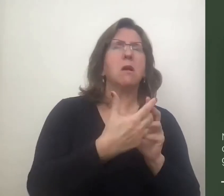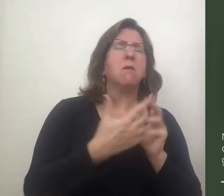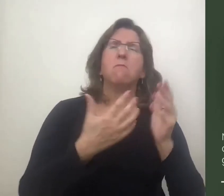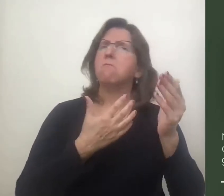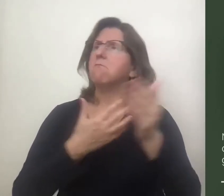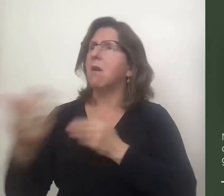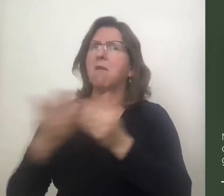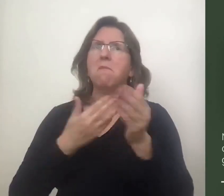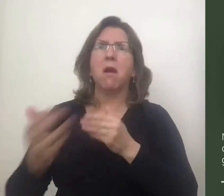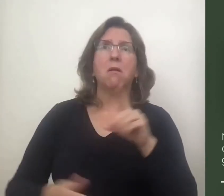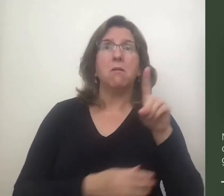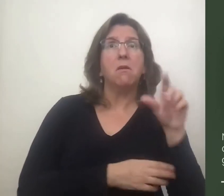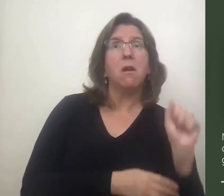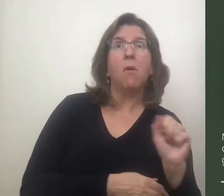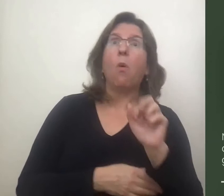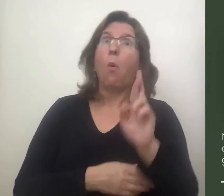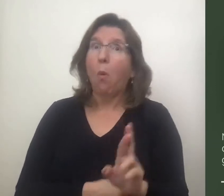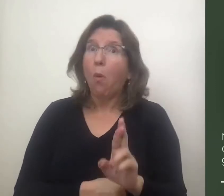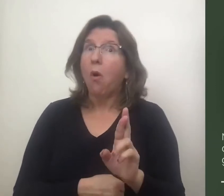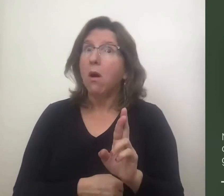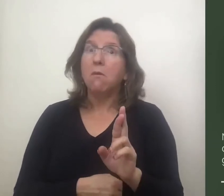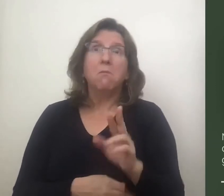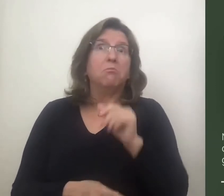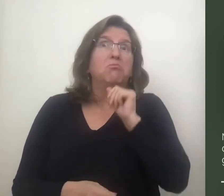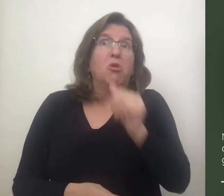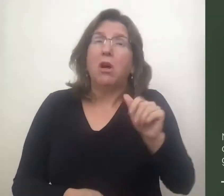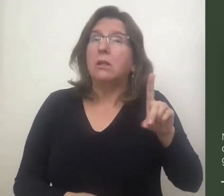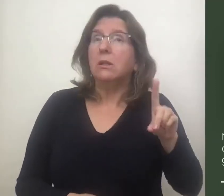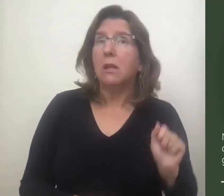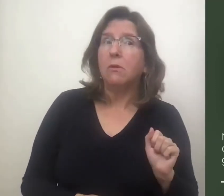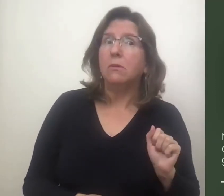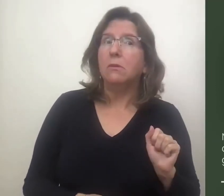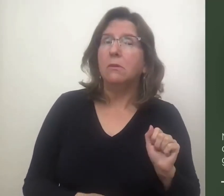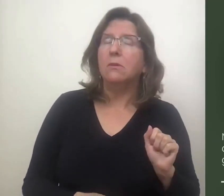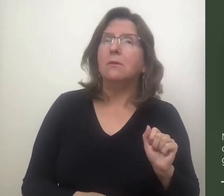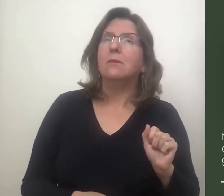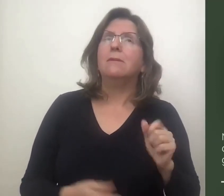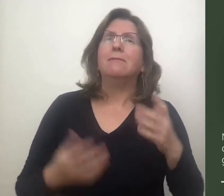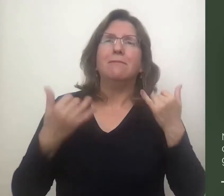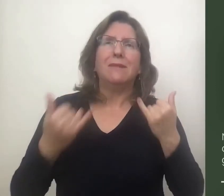The centre’s universal design philosophy was not just to serve persons with disabilities, but everyone.